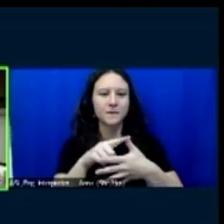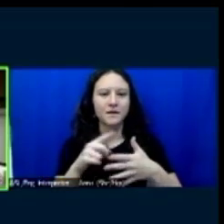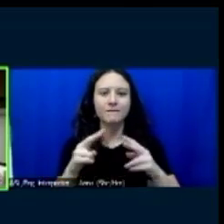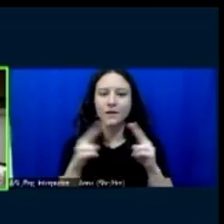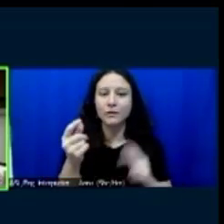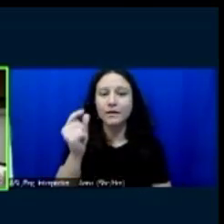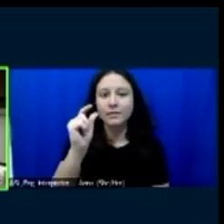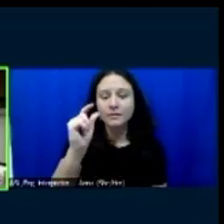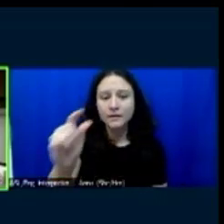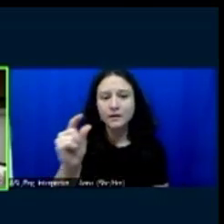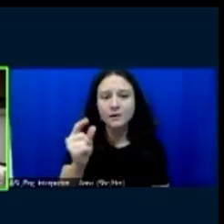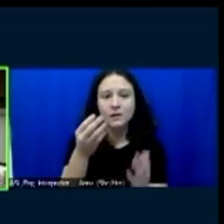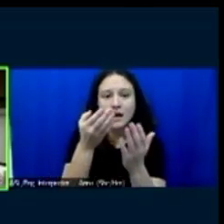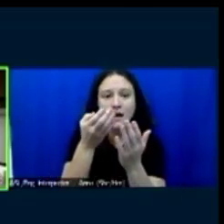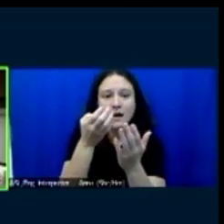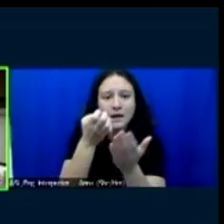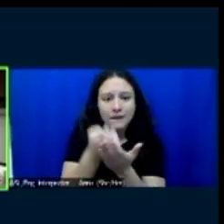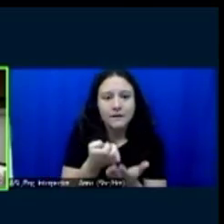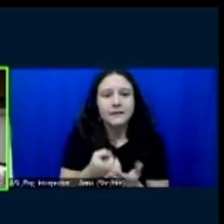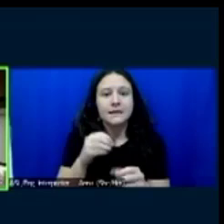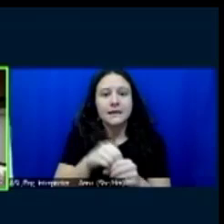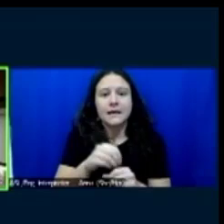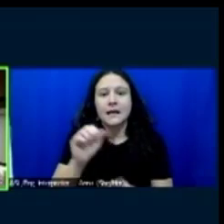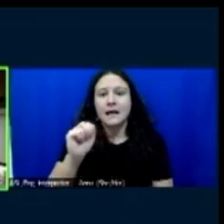in review based on PI race, per se.